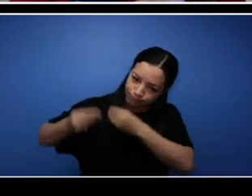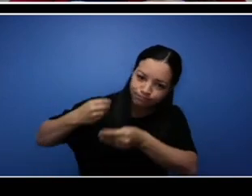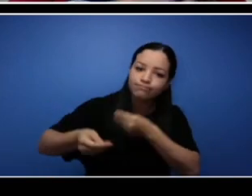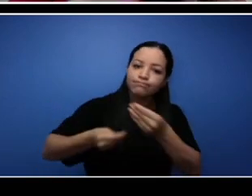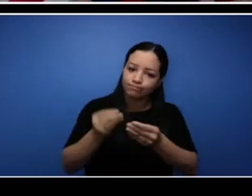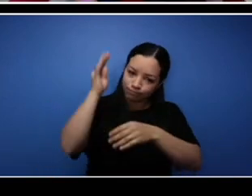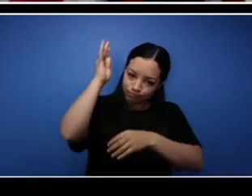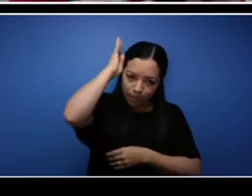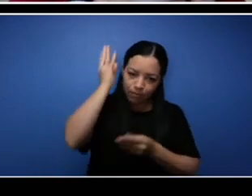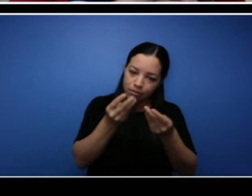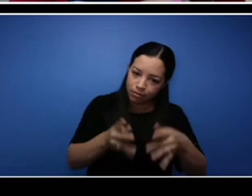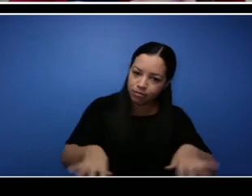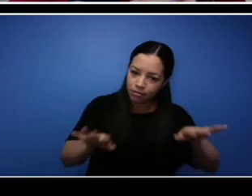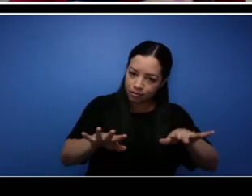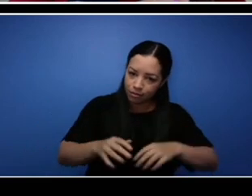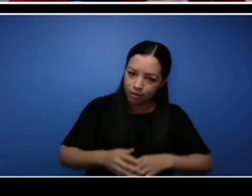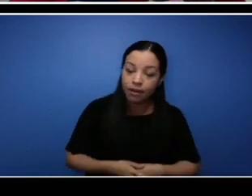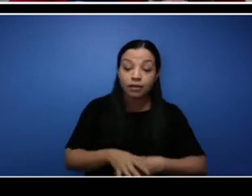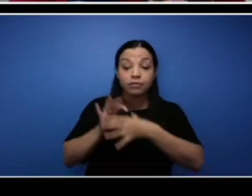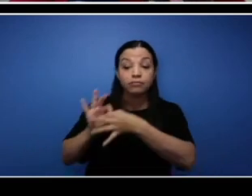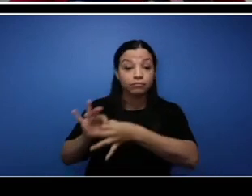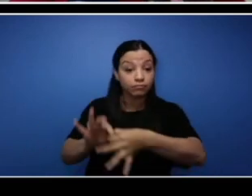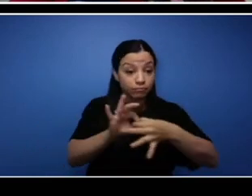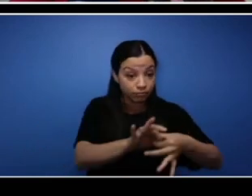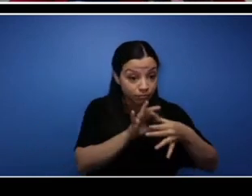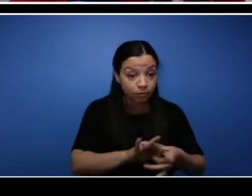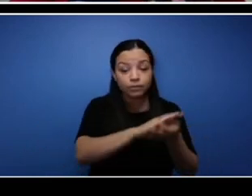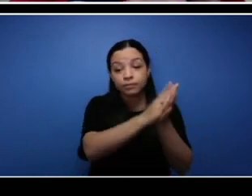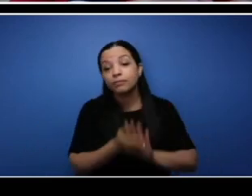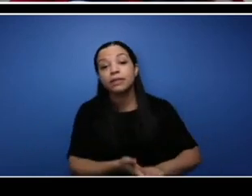Nation. Our relationship is based on a series of peace and friendship treaties between the